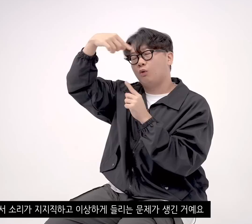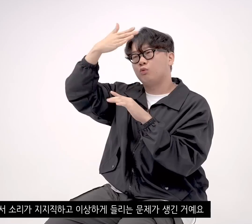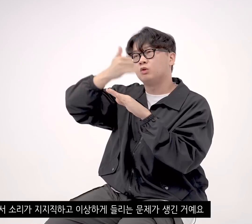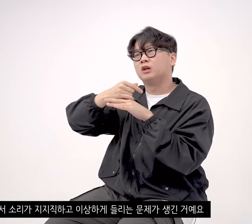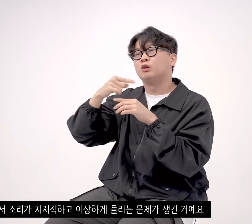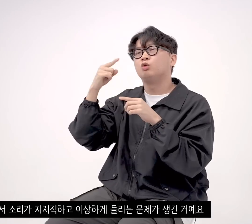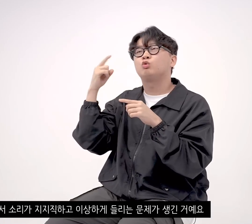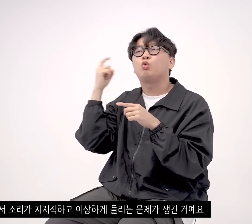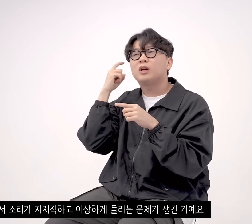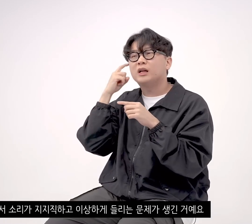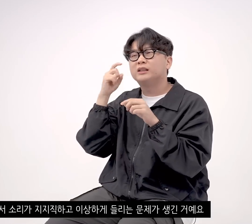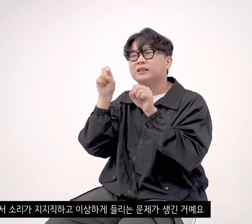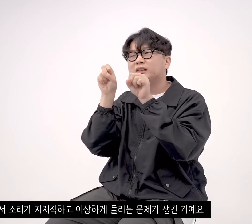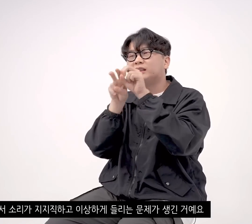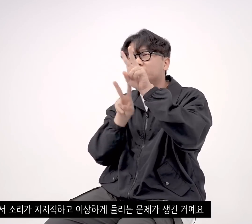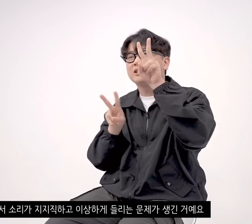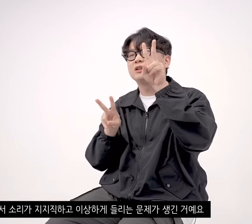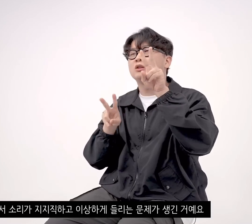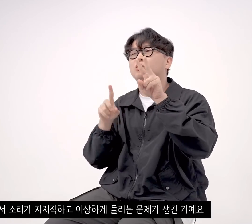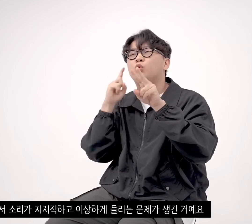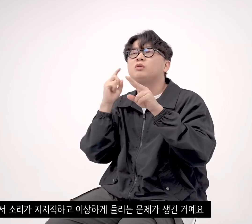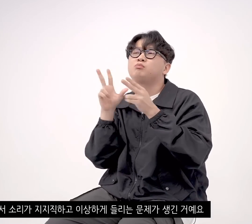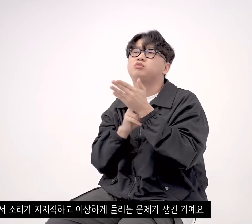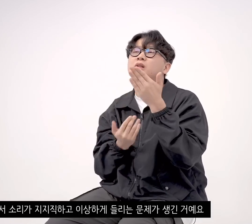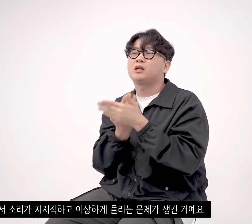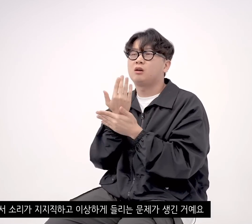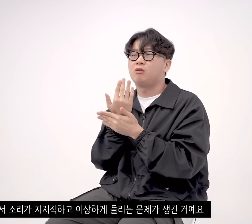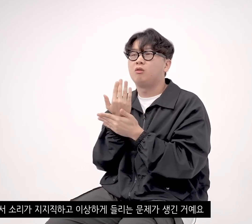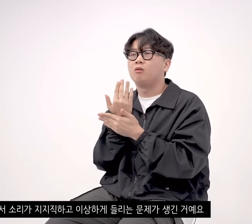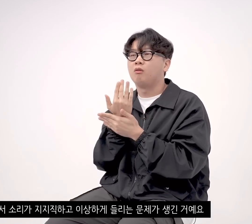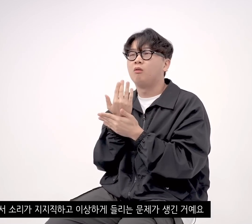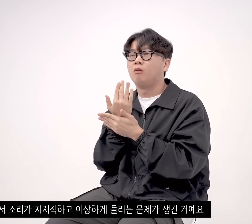That's why I started to have a problem with the sound becoming thick and strange.